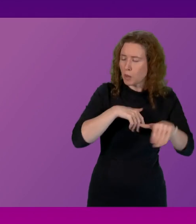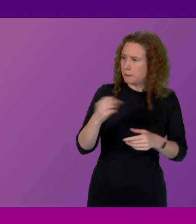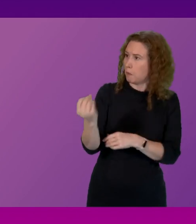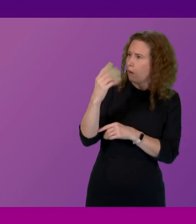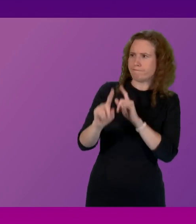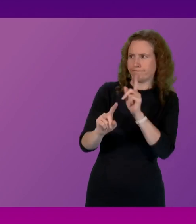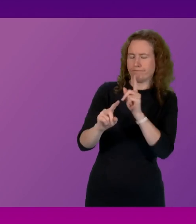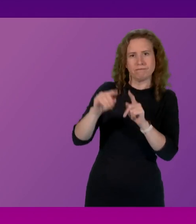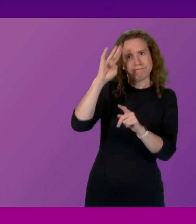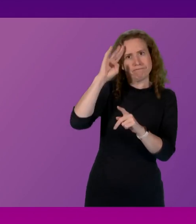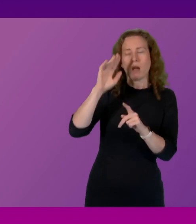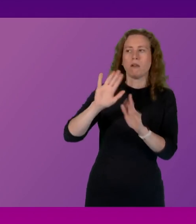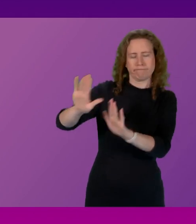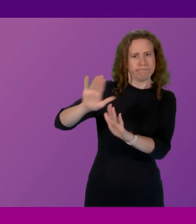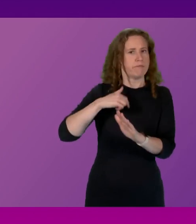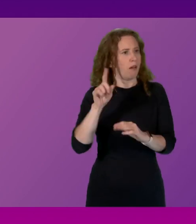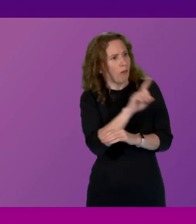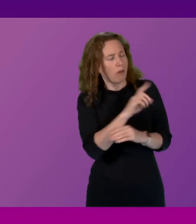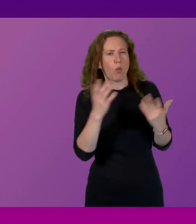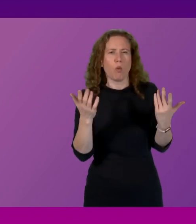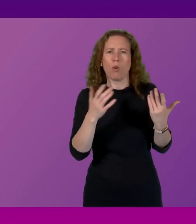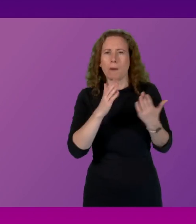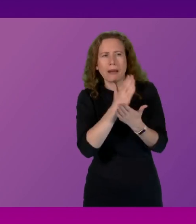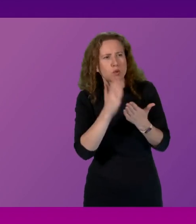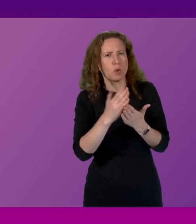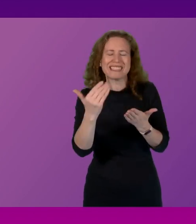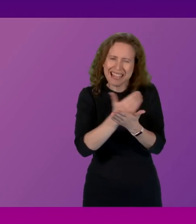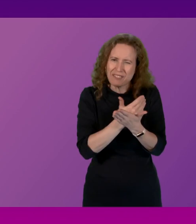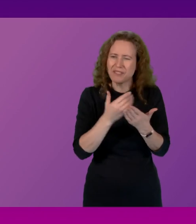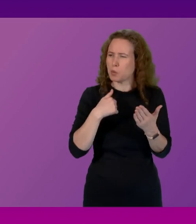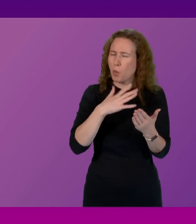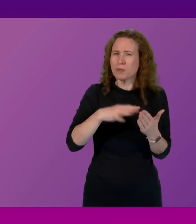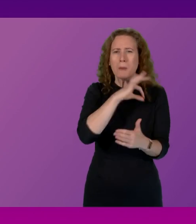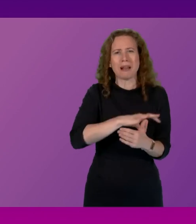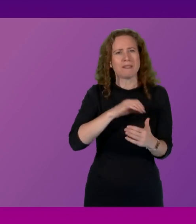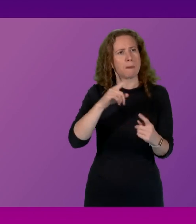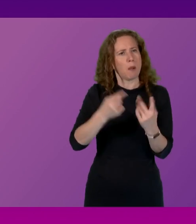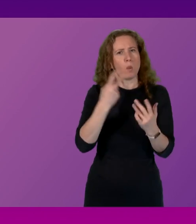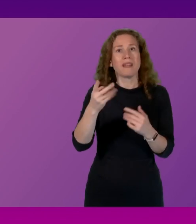to prioritise investment where it will most benefit our environment and communities.